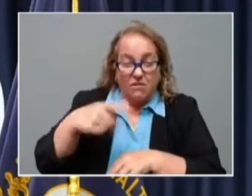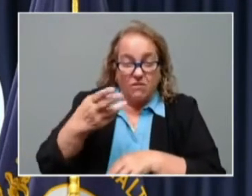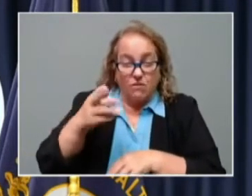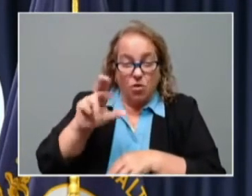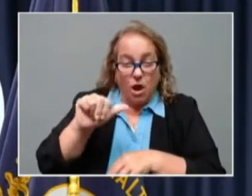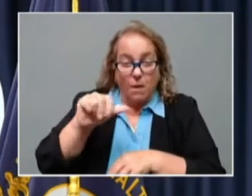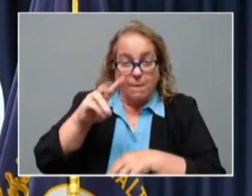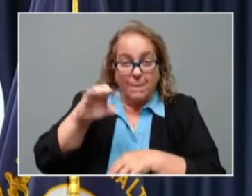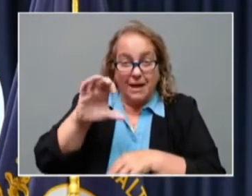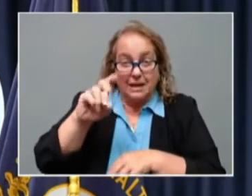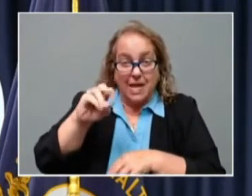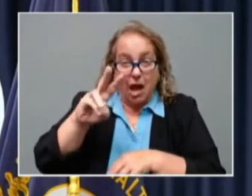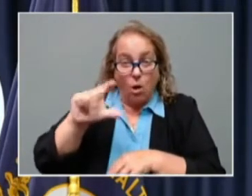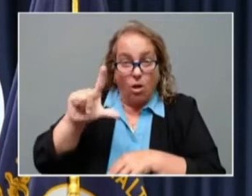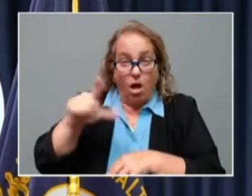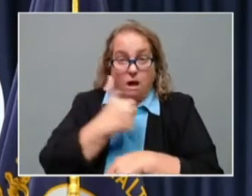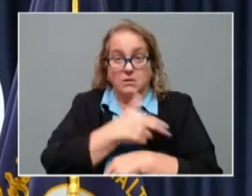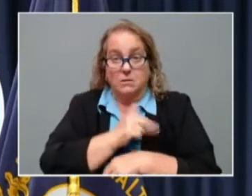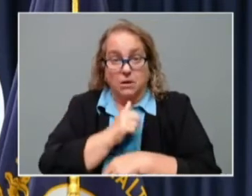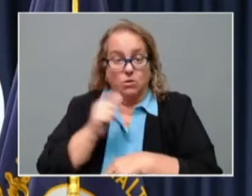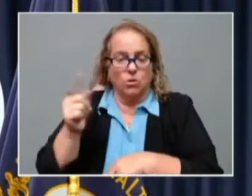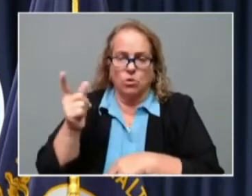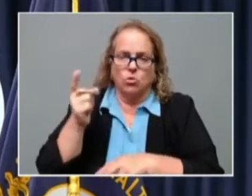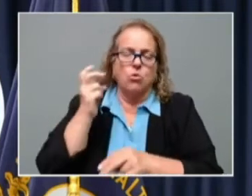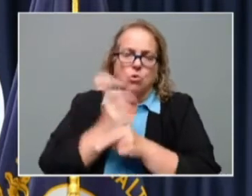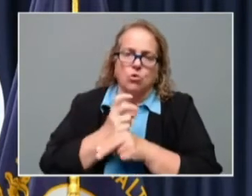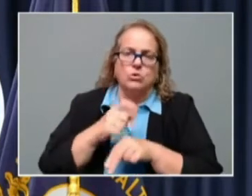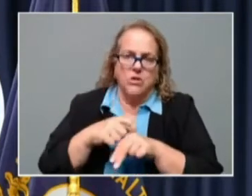rough times, but amazing people working there through some of the most